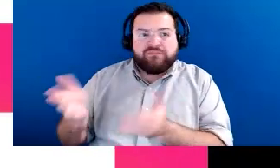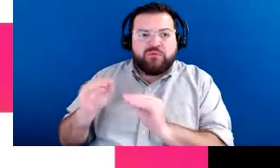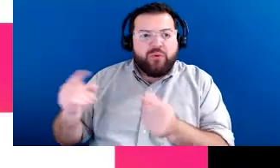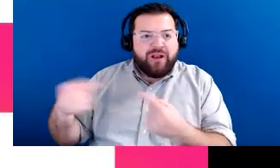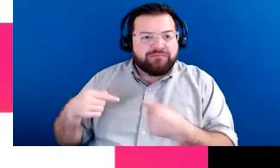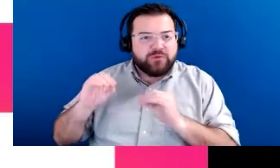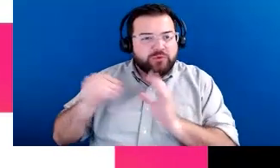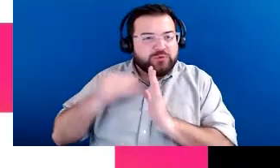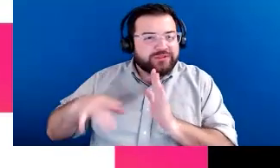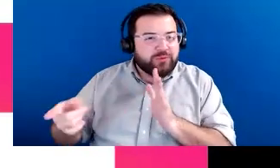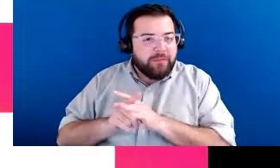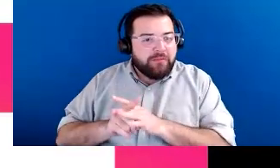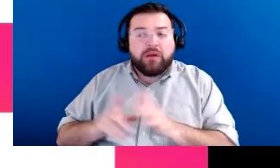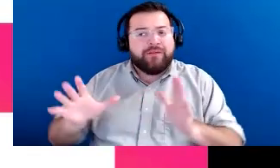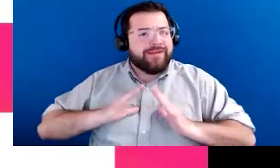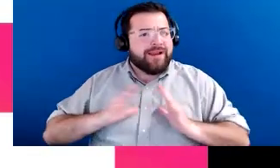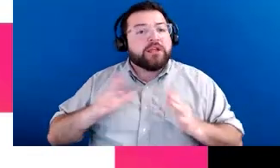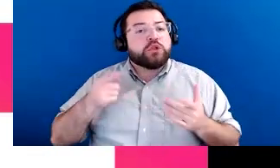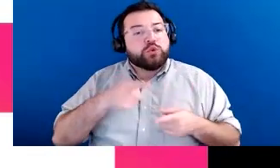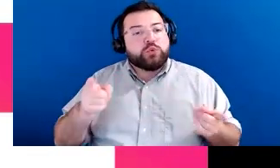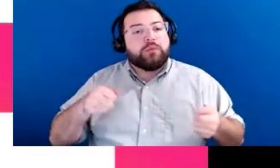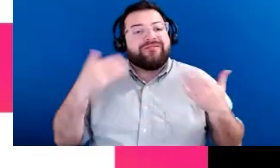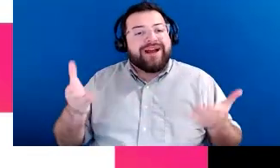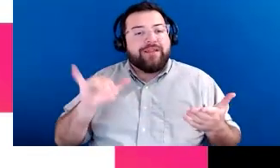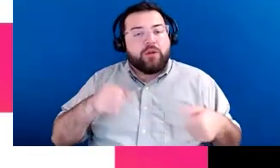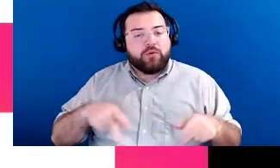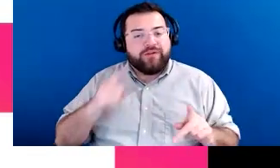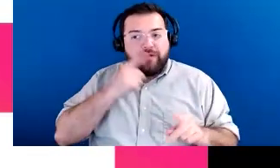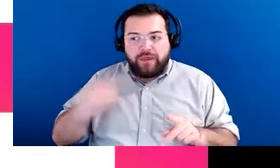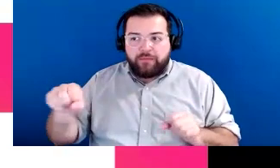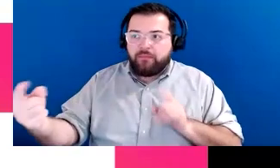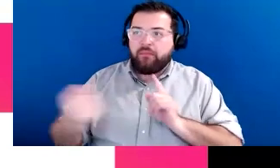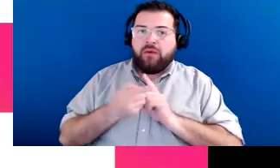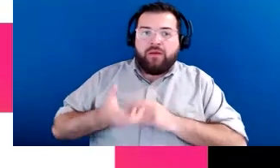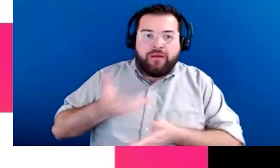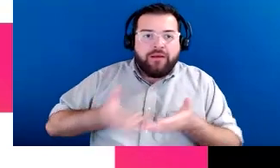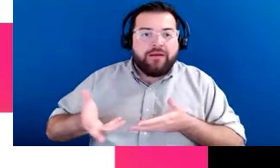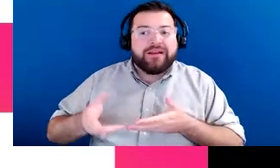the opportunity to have an interaction with you. If it's an online course, yes, it should be an online